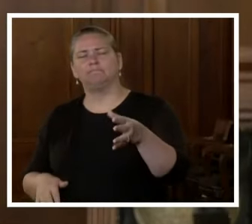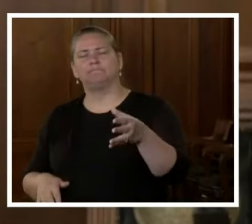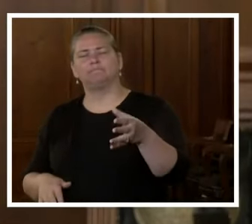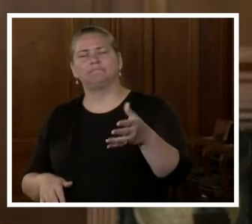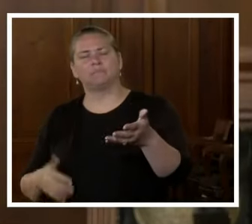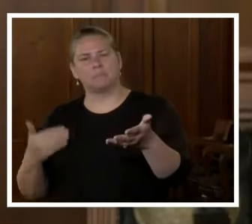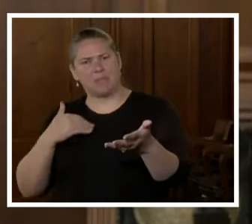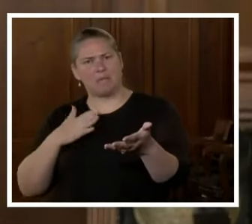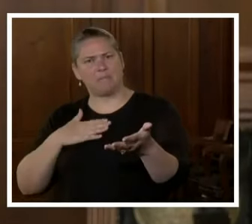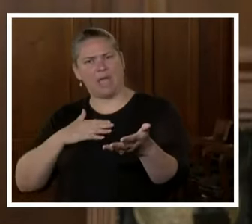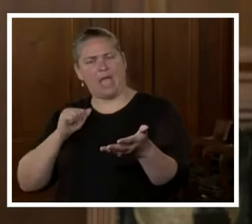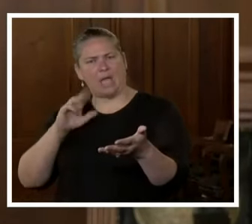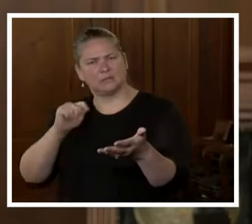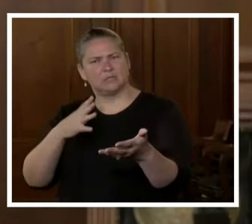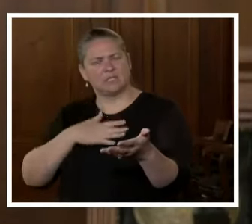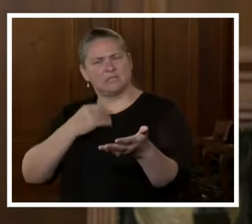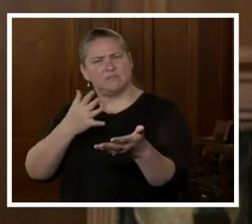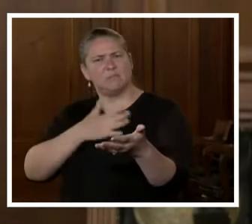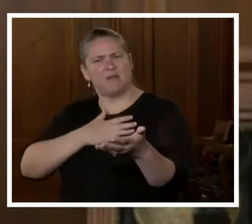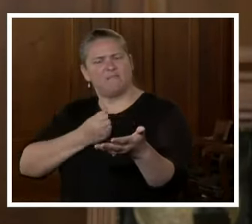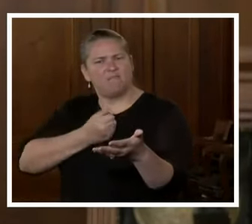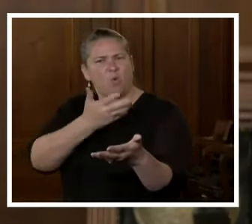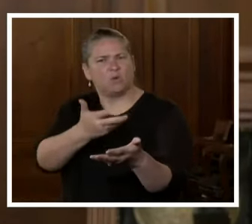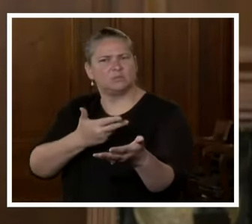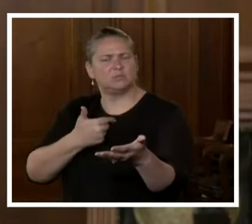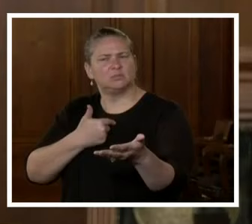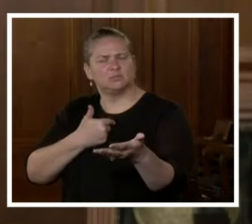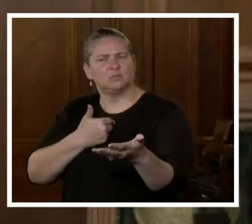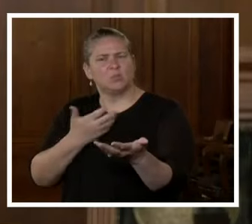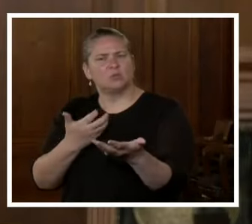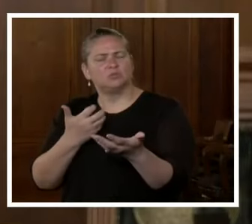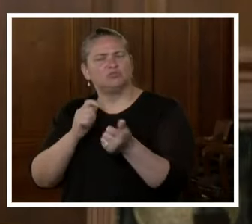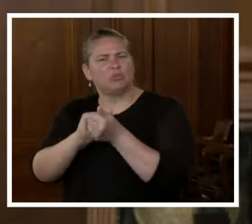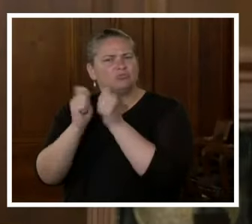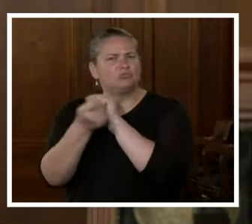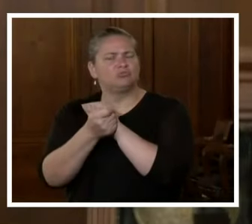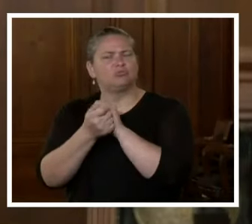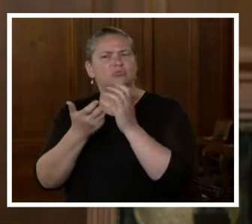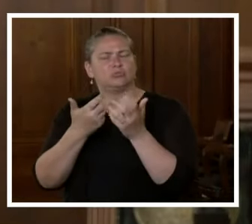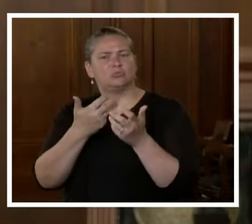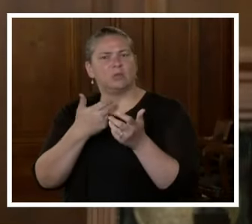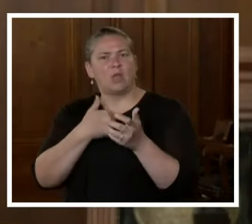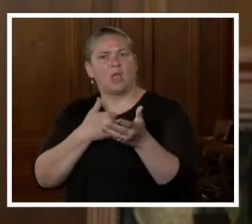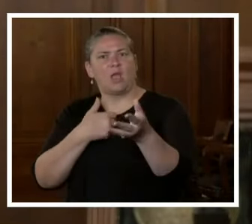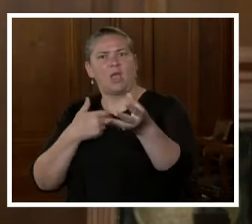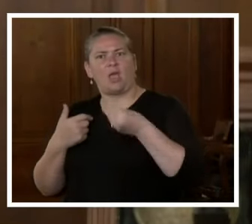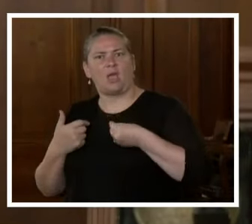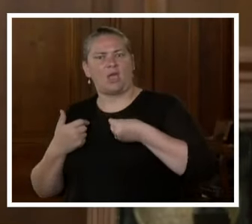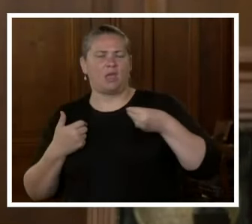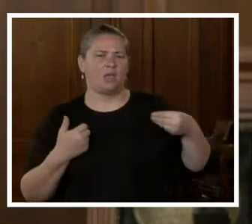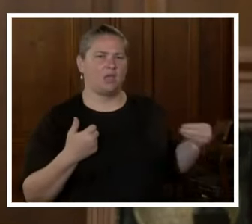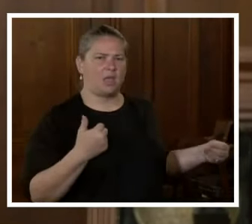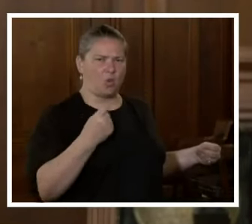KNOW, THAT'S BEEN TOUCHED THAT OTHER PEOPLE ARE COMING UP AND TOUCHING, SO WE'VE JUST GOT TO